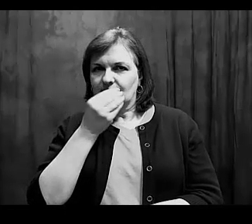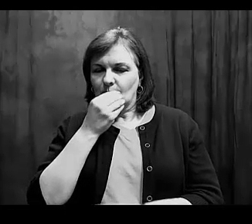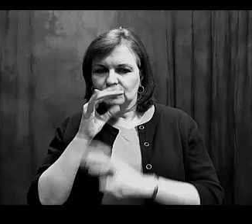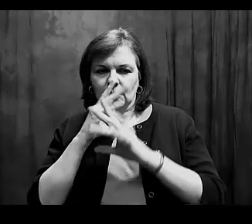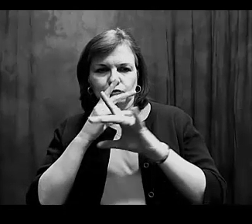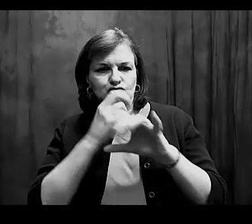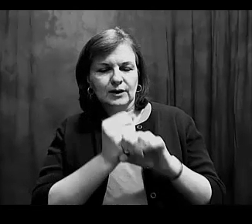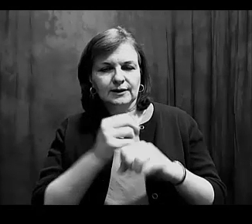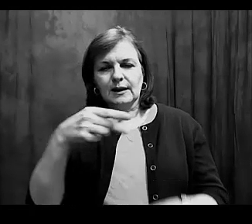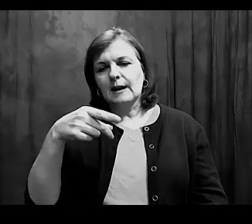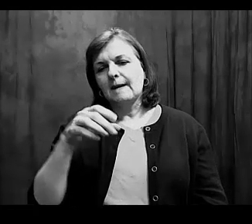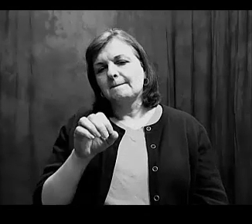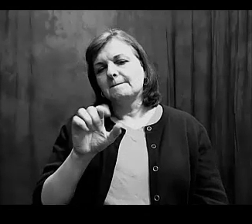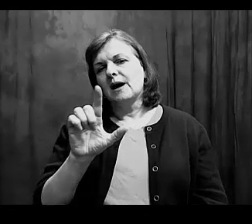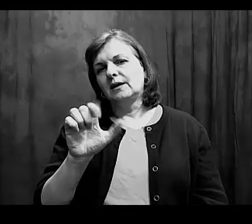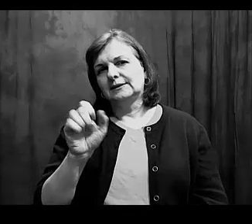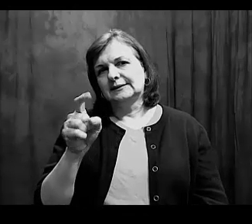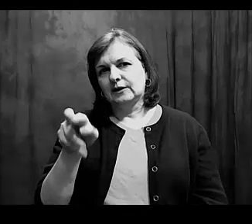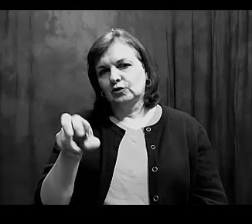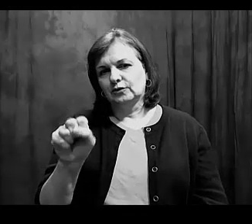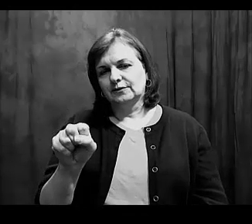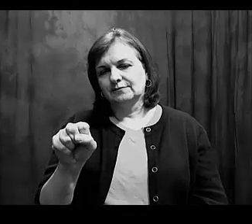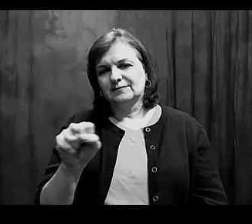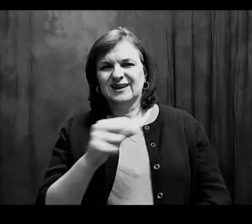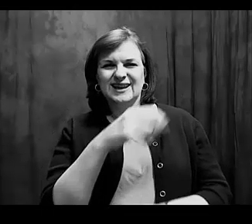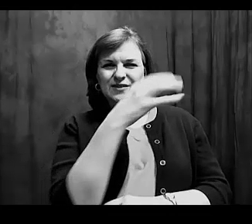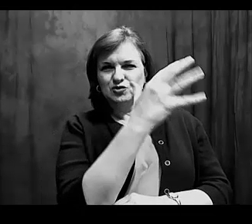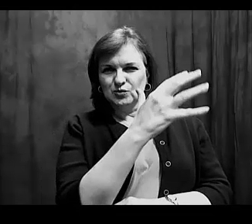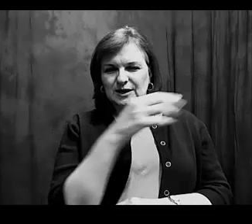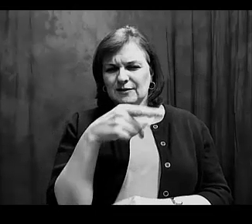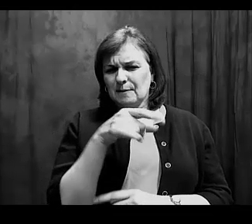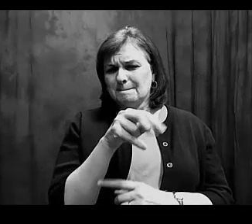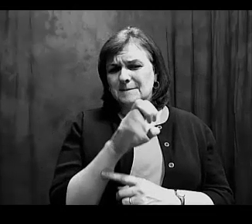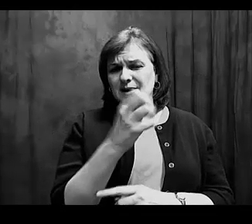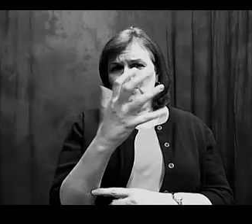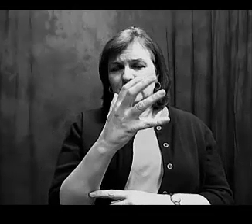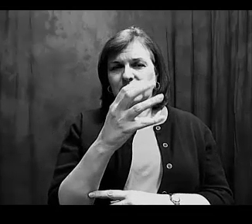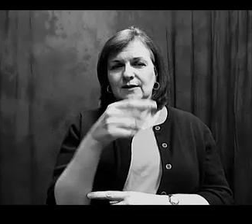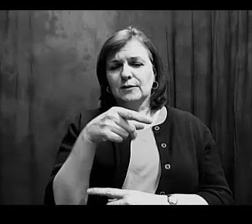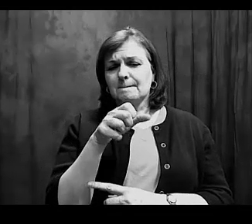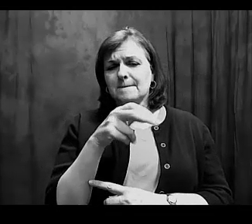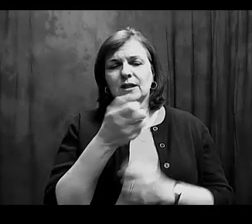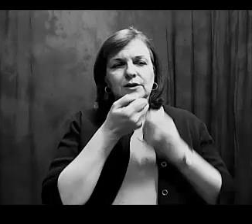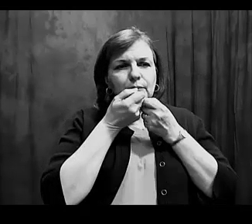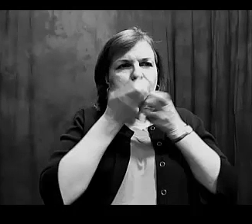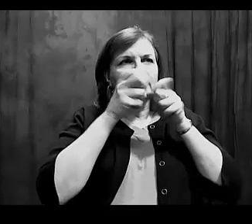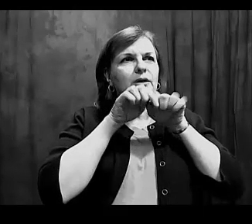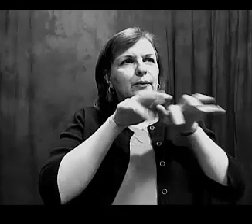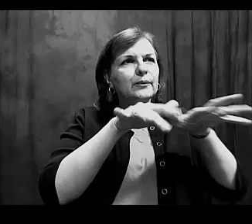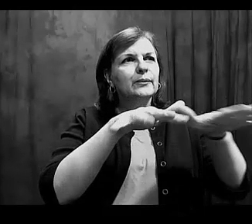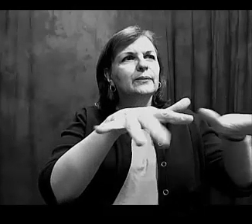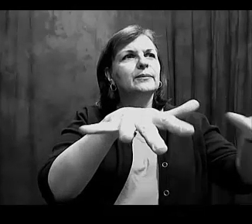pollinators so unlike a pine tree were pollen is just thrown up into the air and we hope for the best for reproduction